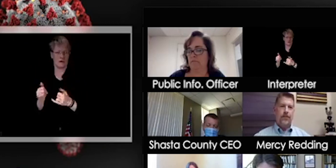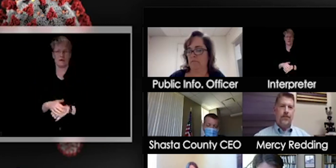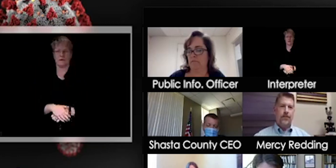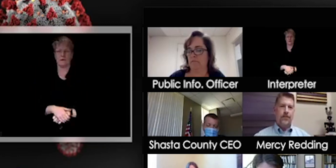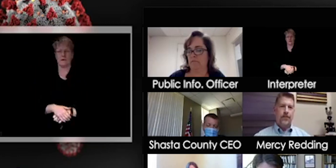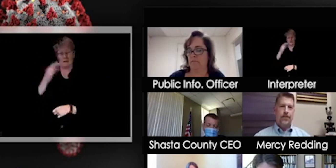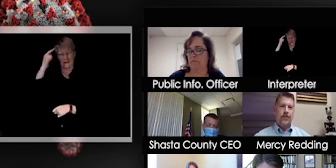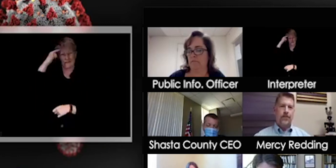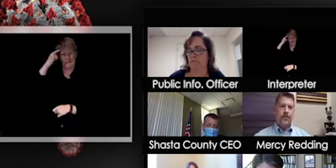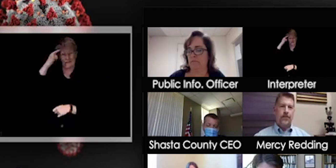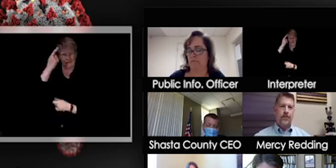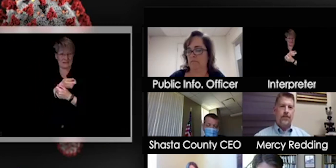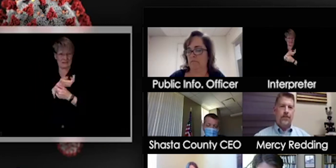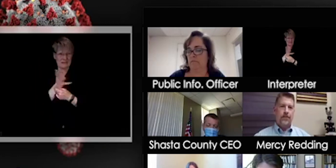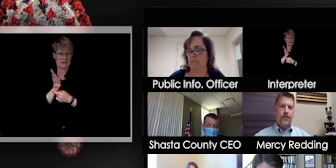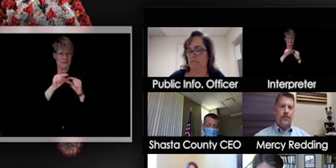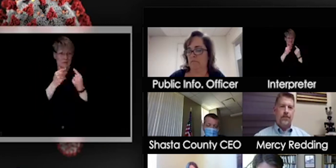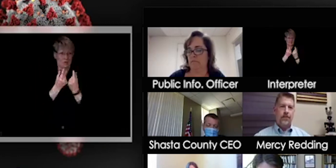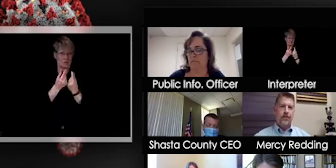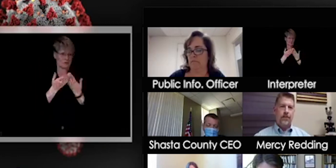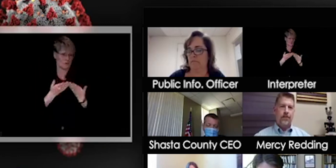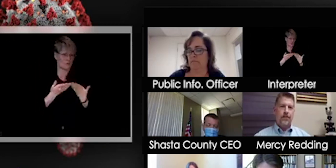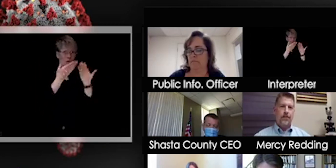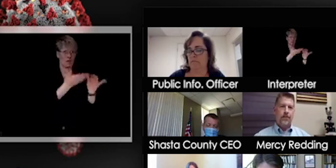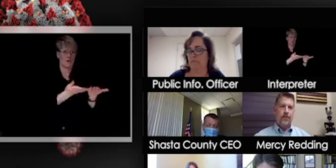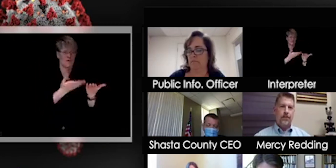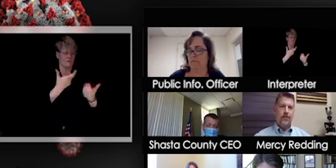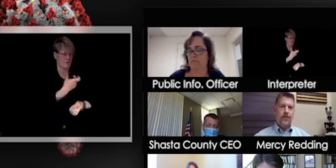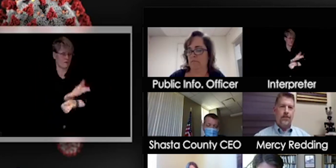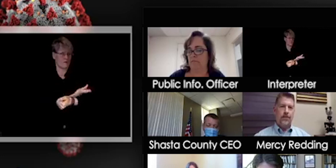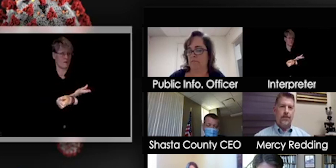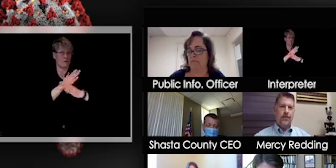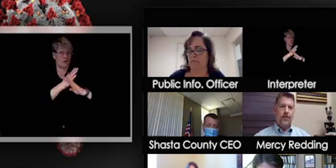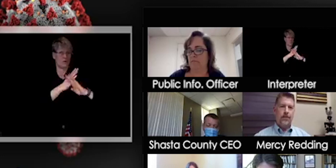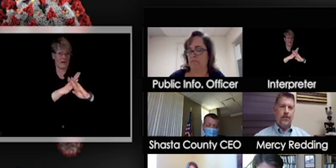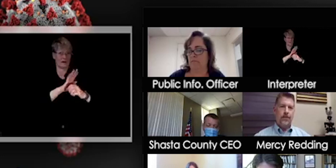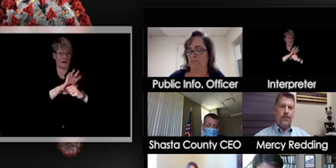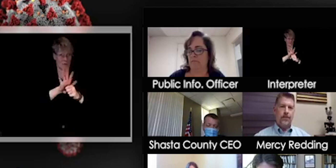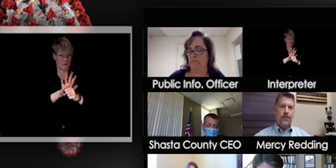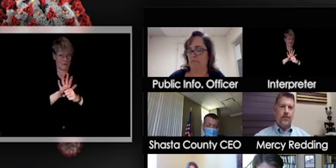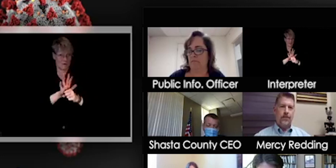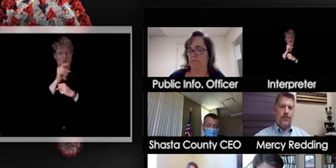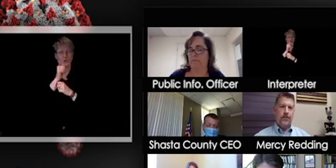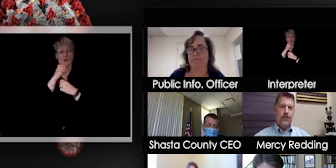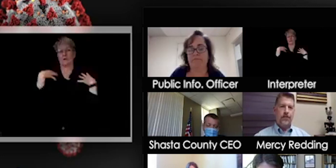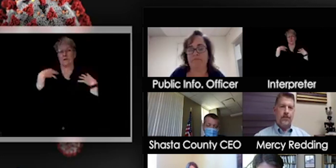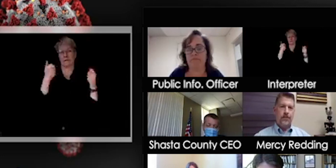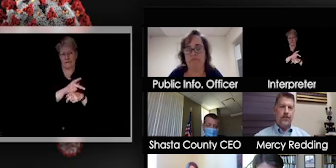health care workers to protect our healthcare workforce, as well as people with health conditions